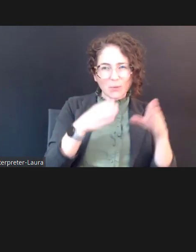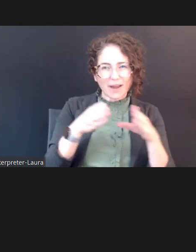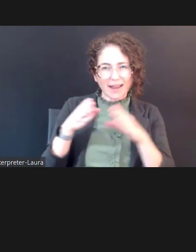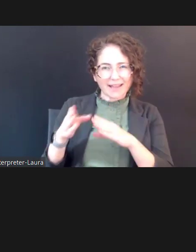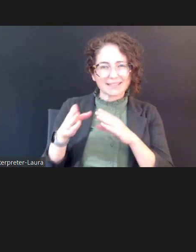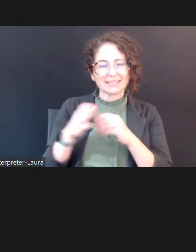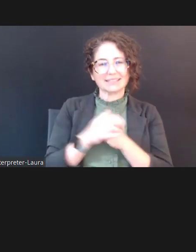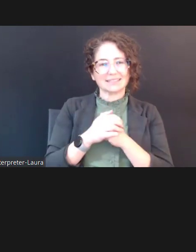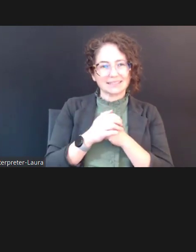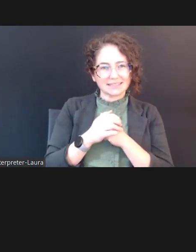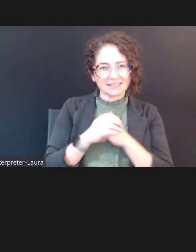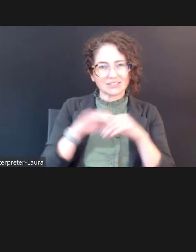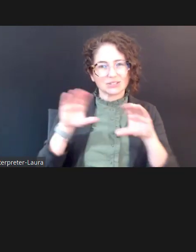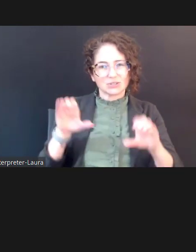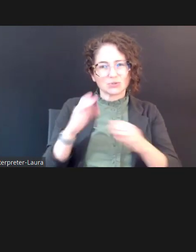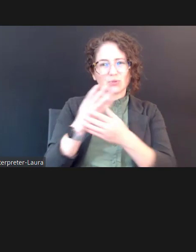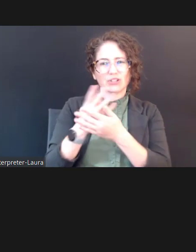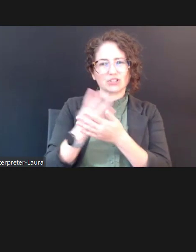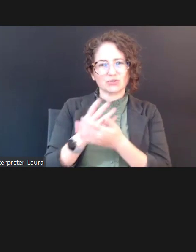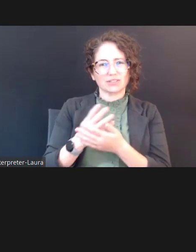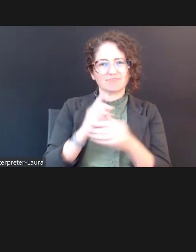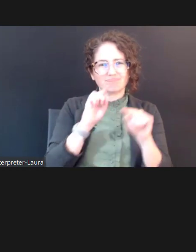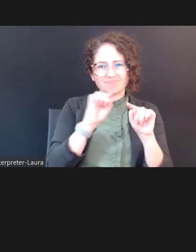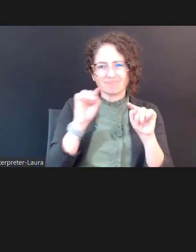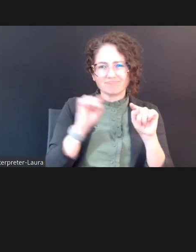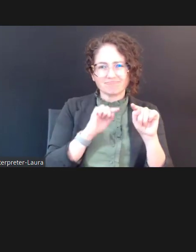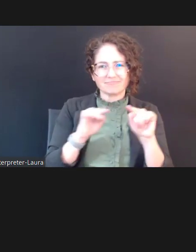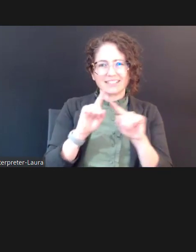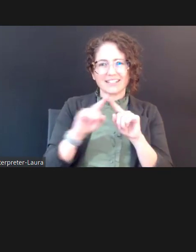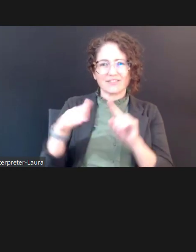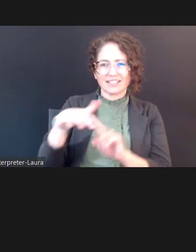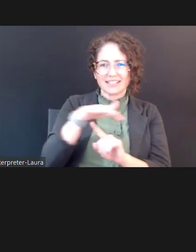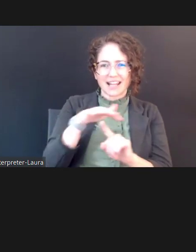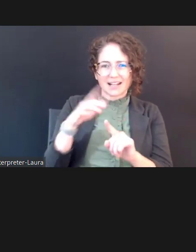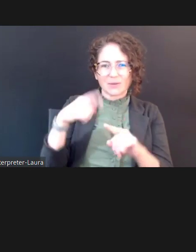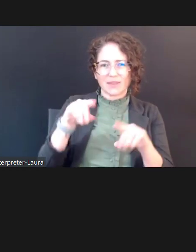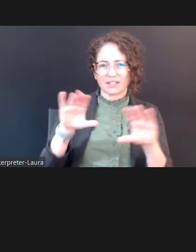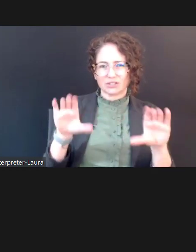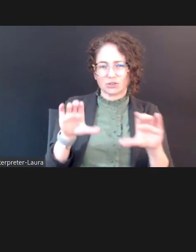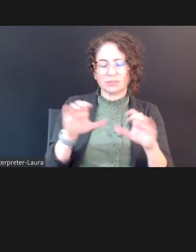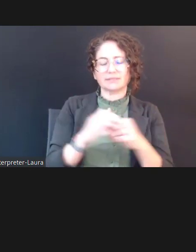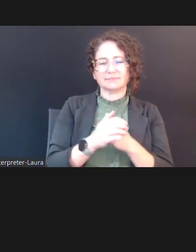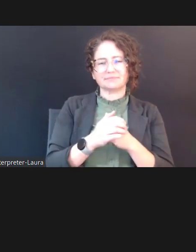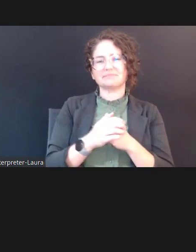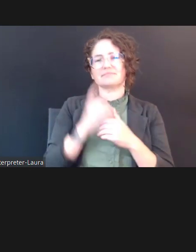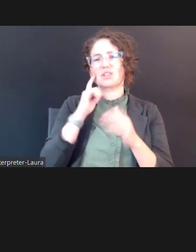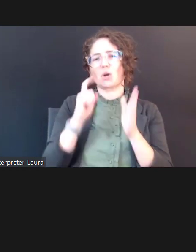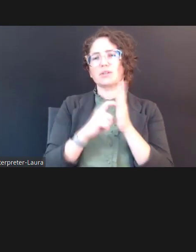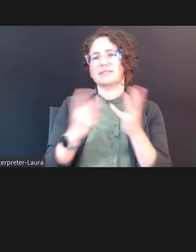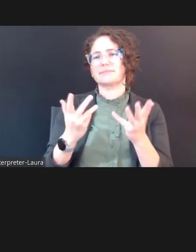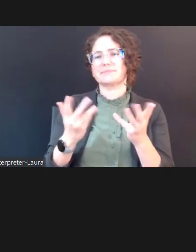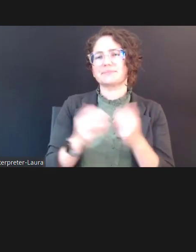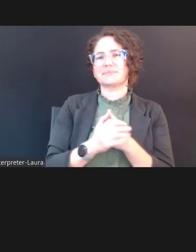different settings and what they are doing. What do you notice about these photographs?